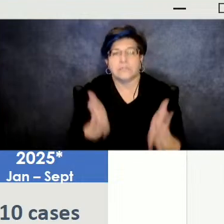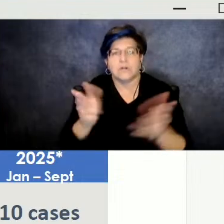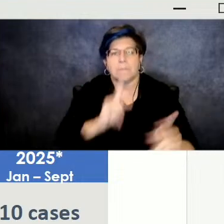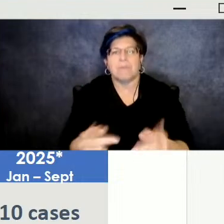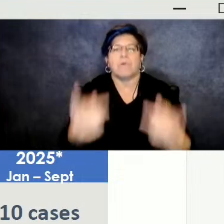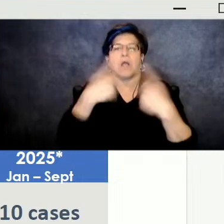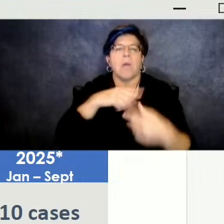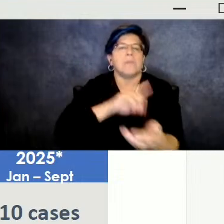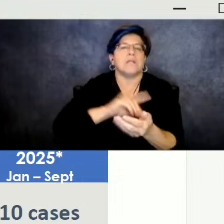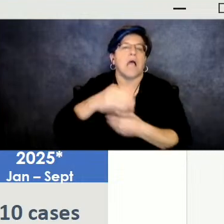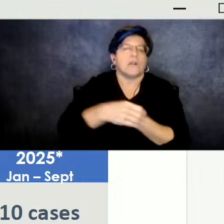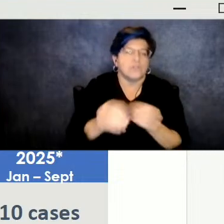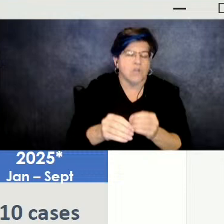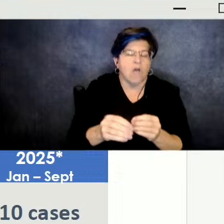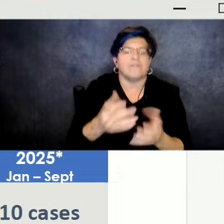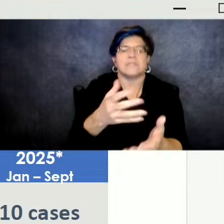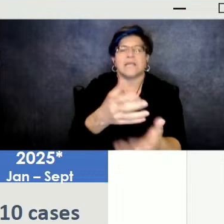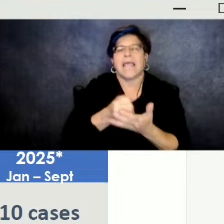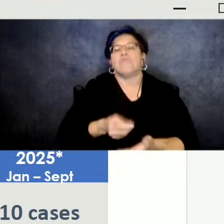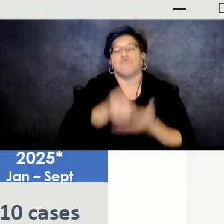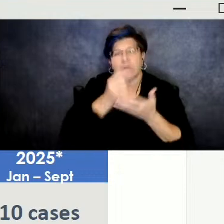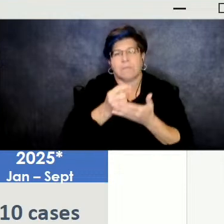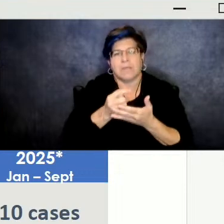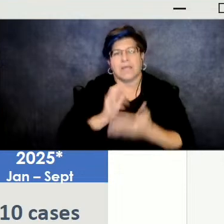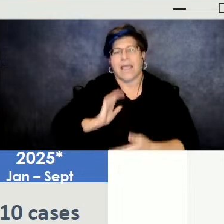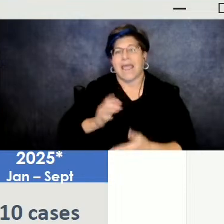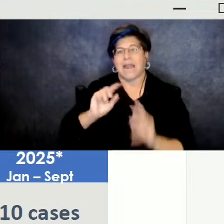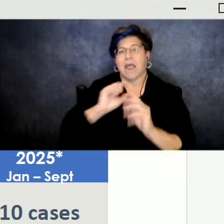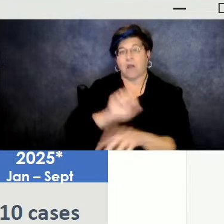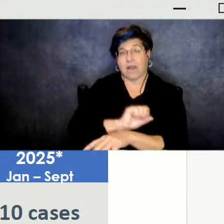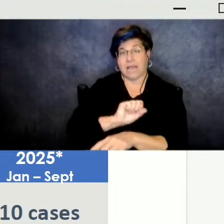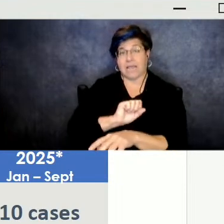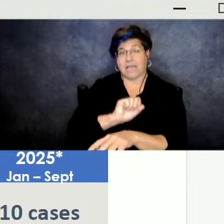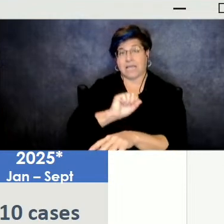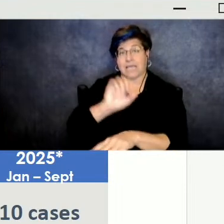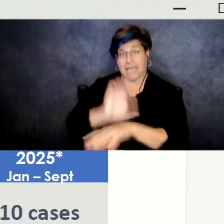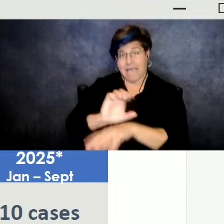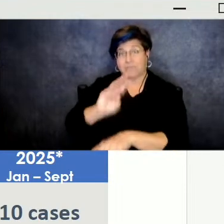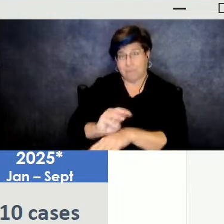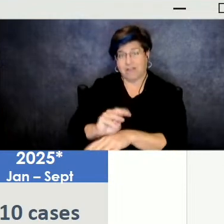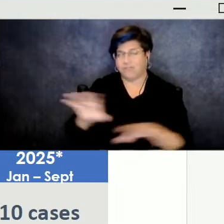CHALLENGES AND BARRIERS IS GETTING FOLKS TO GET INTO A